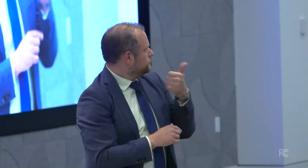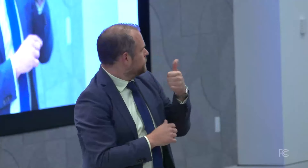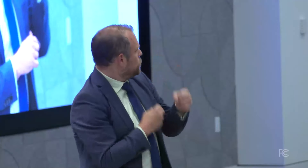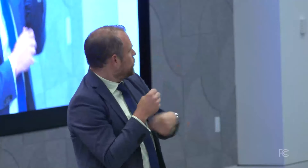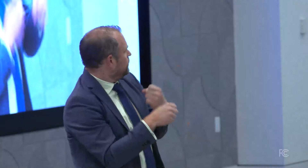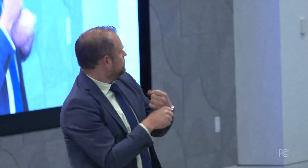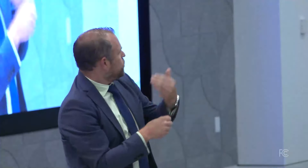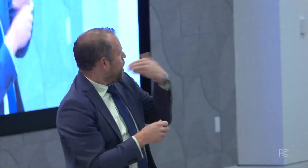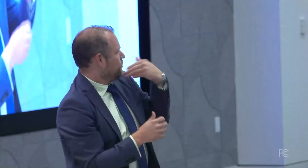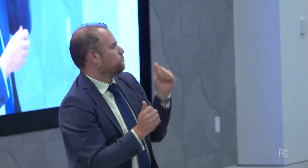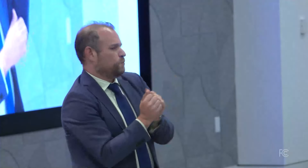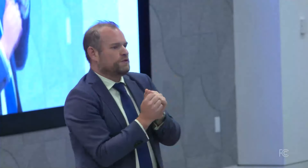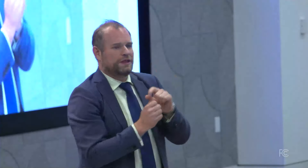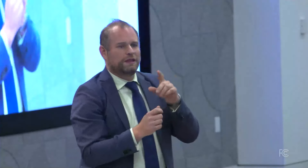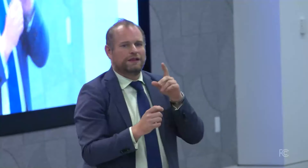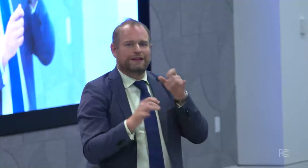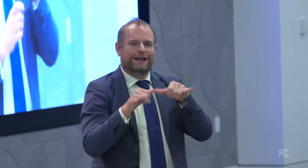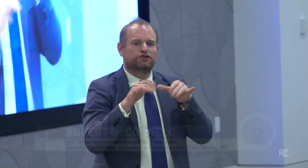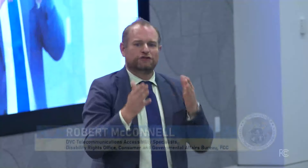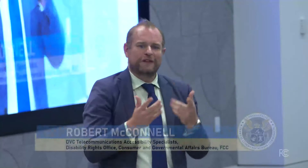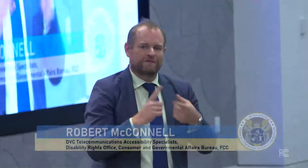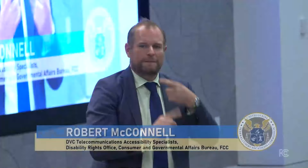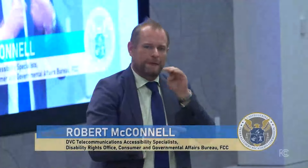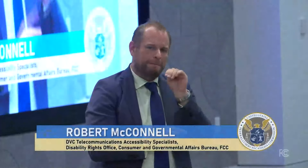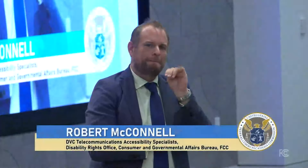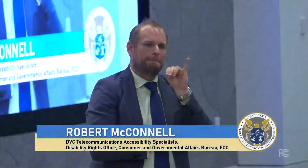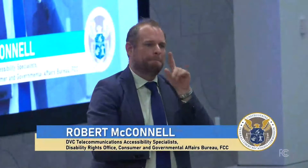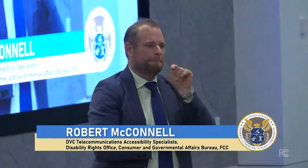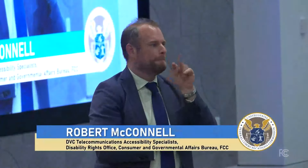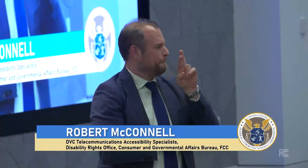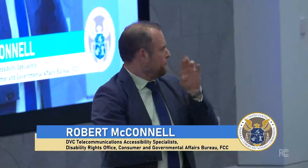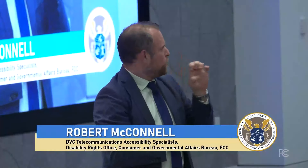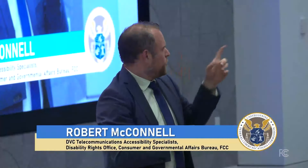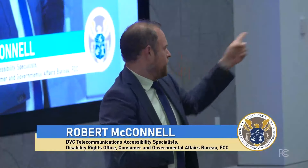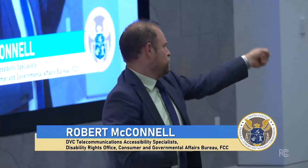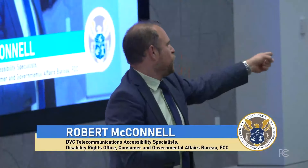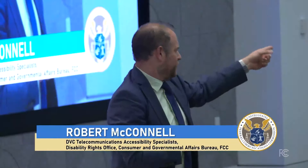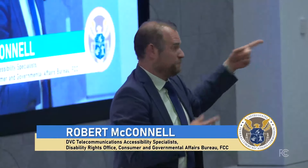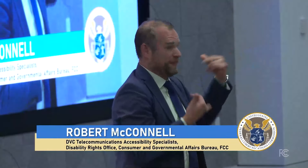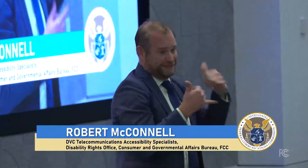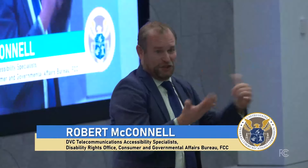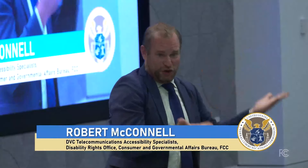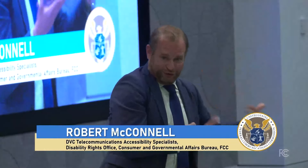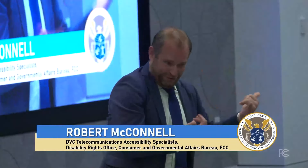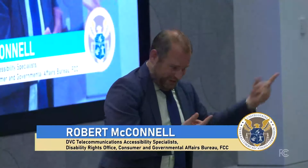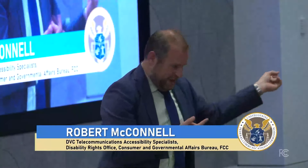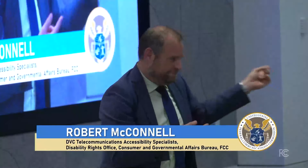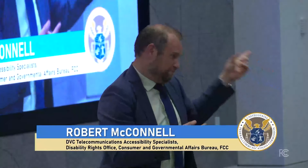THE FCC WAS THE FIRST FEDERAL AGENCY TO IMPLEMENT DVC.